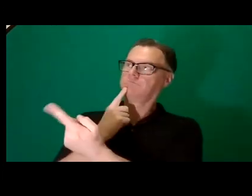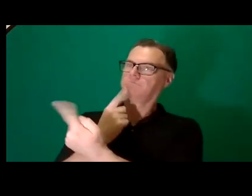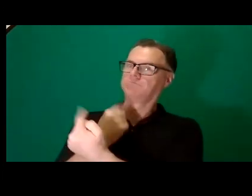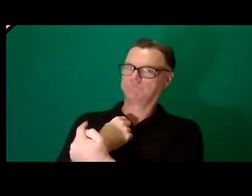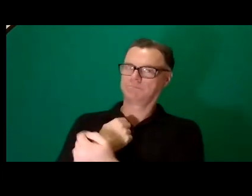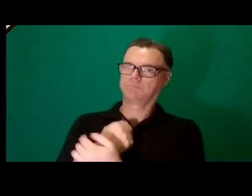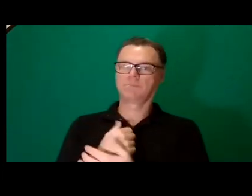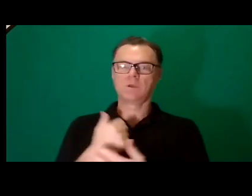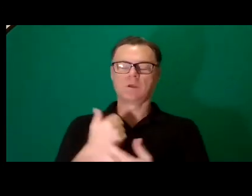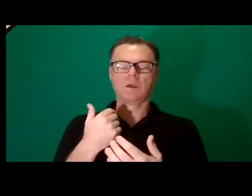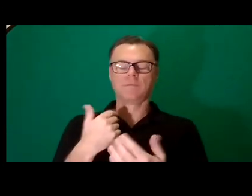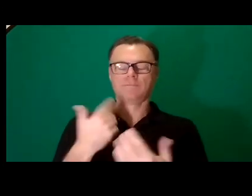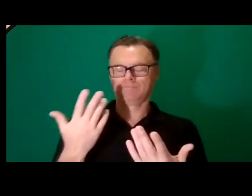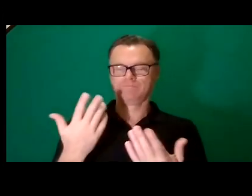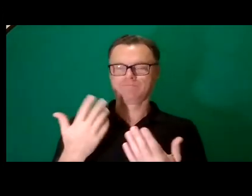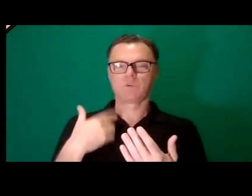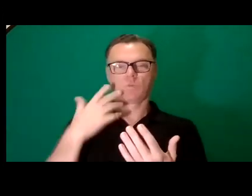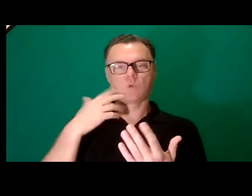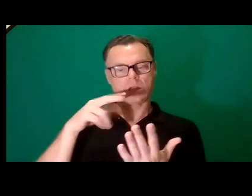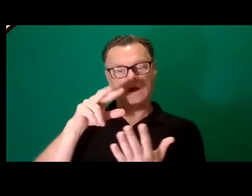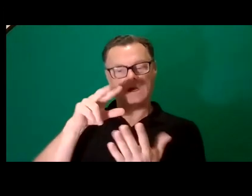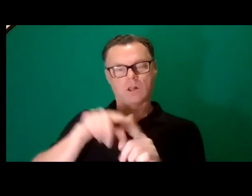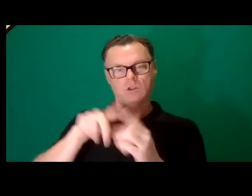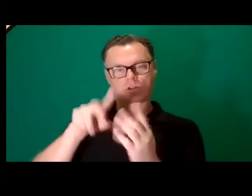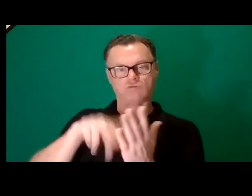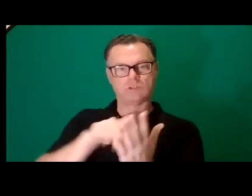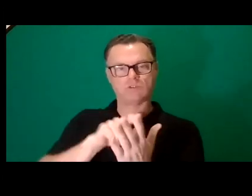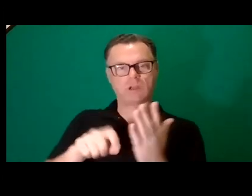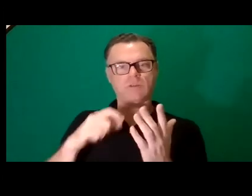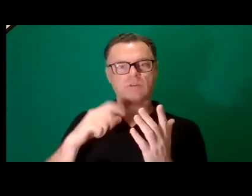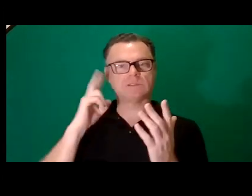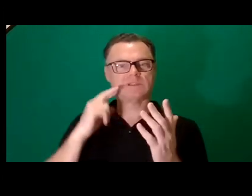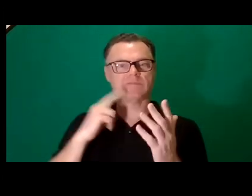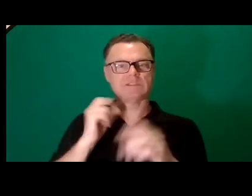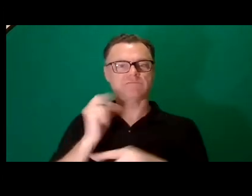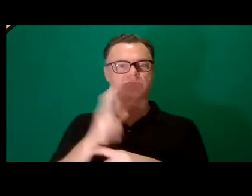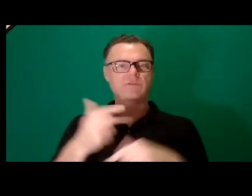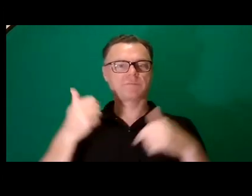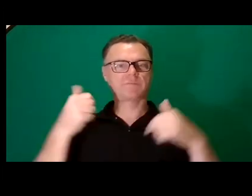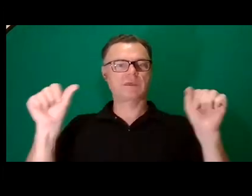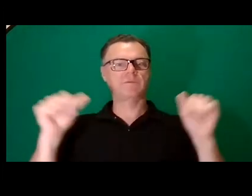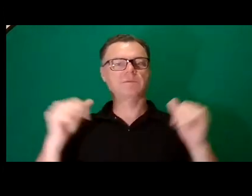read and write, I had overcome my deafness, and that was something I was tremendously proud of.